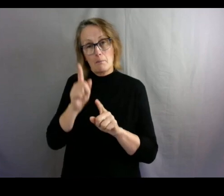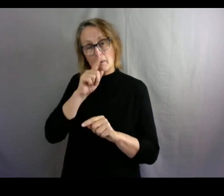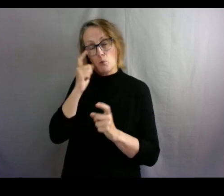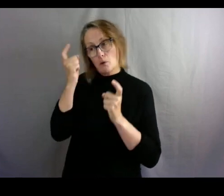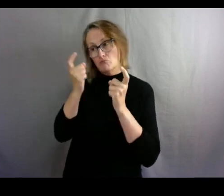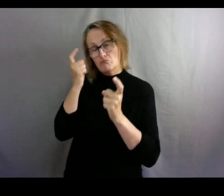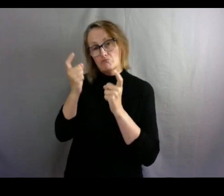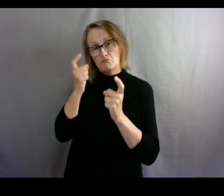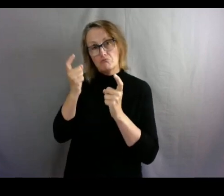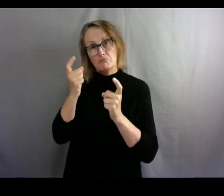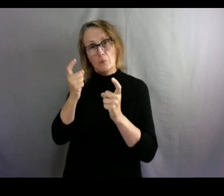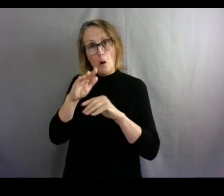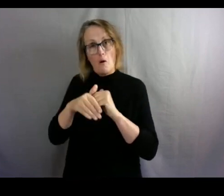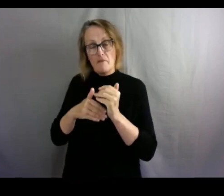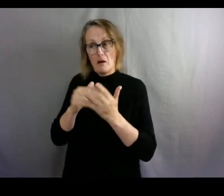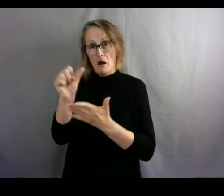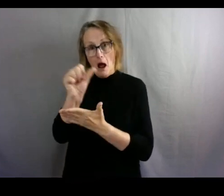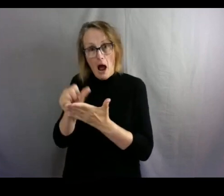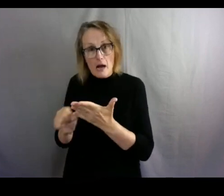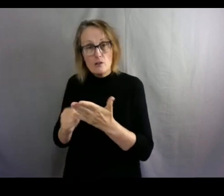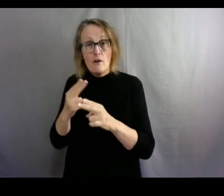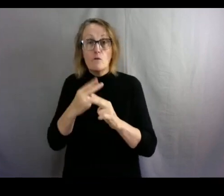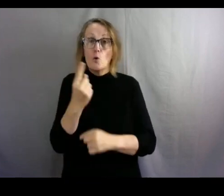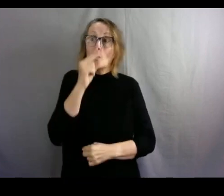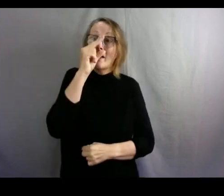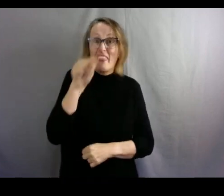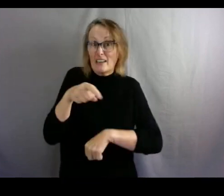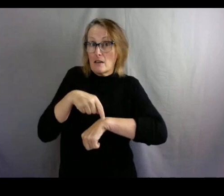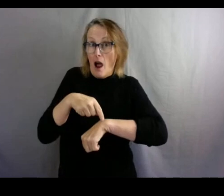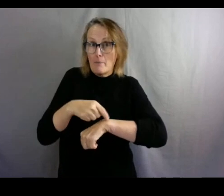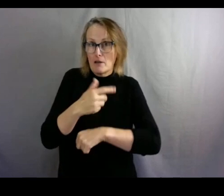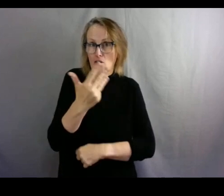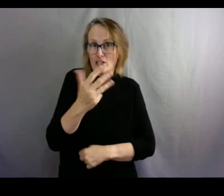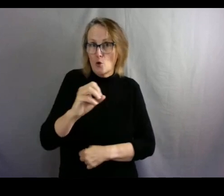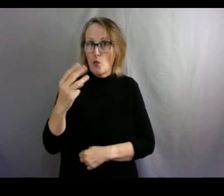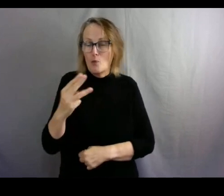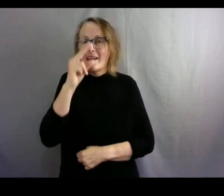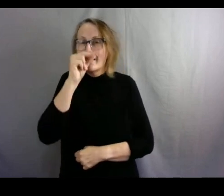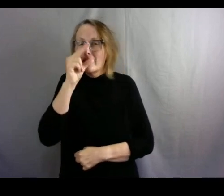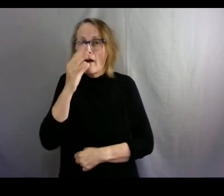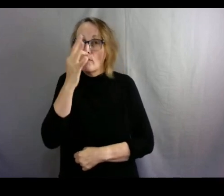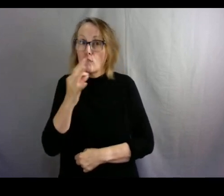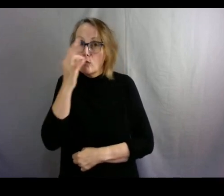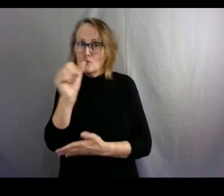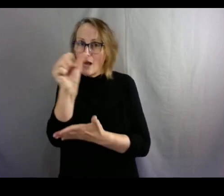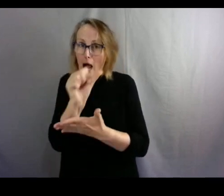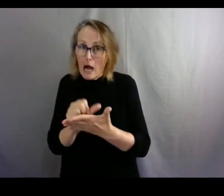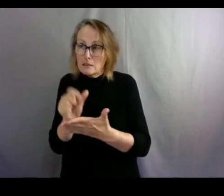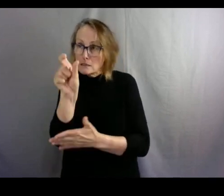in the world of art for young French artists. And the two names which emerged at that time